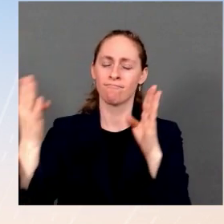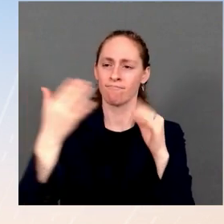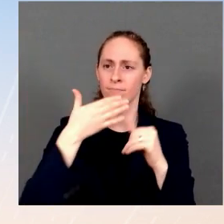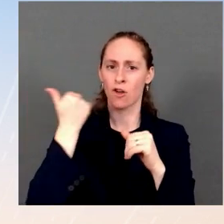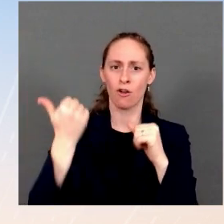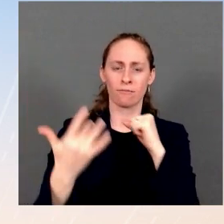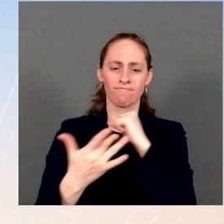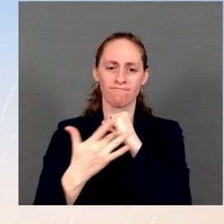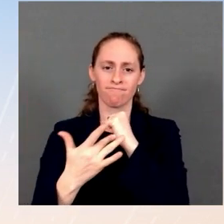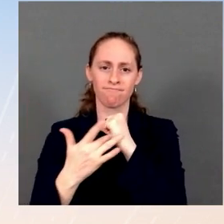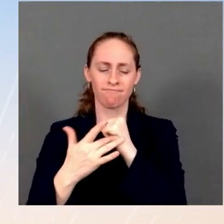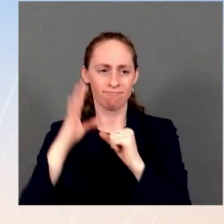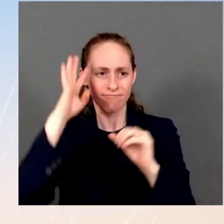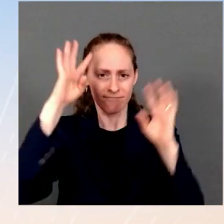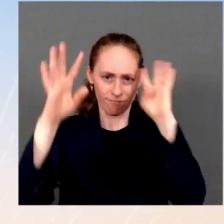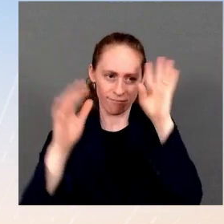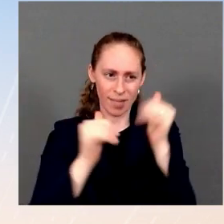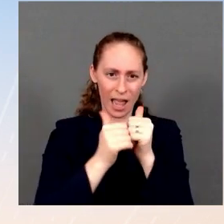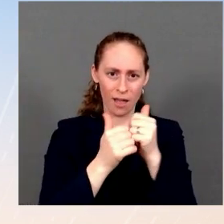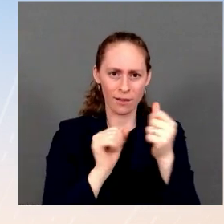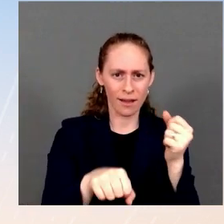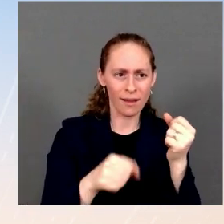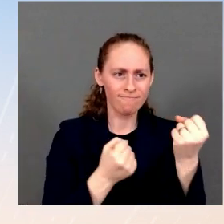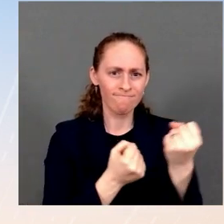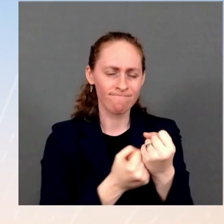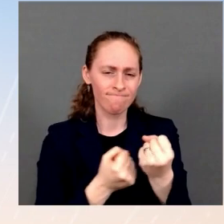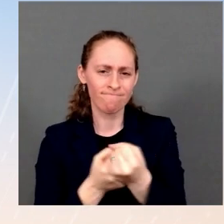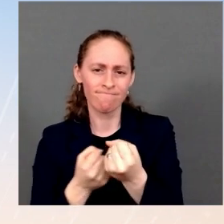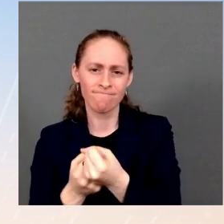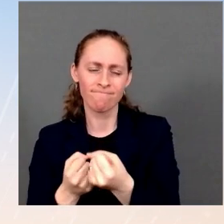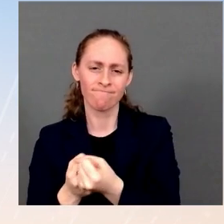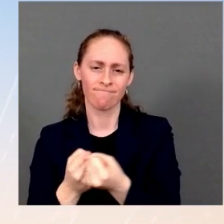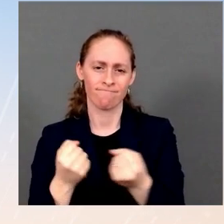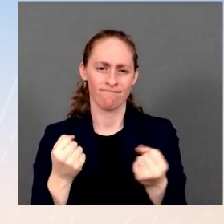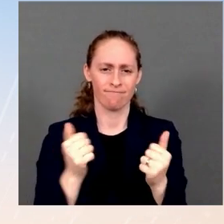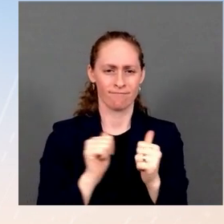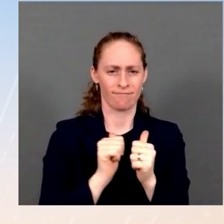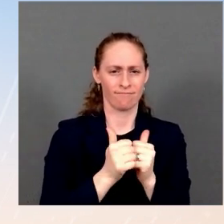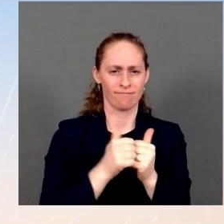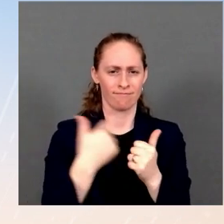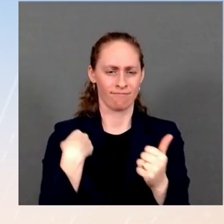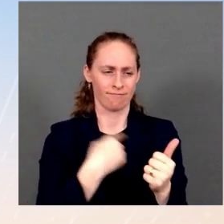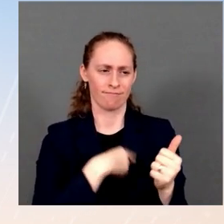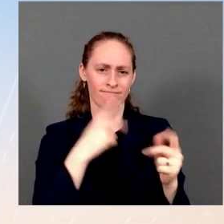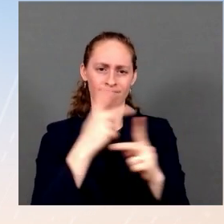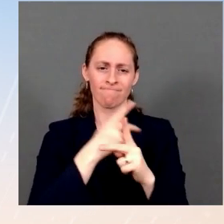because this doesn't have to cost as much as it's always costed. We have been learning along the way,